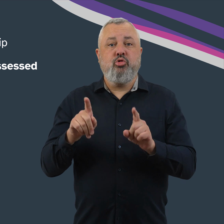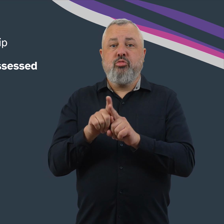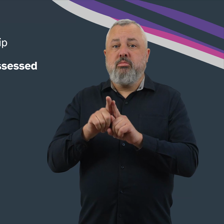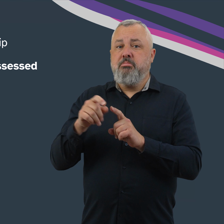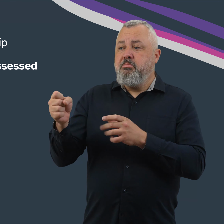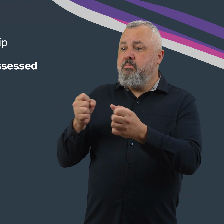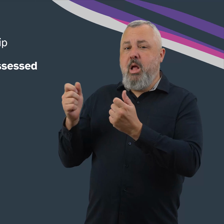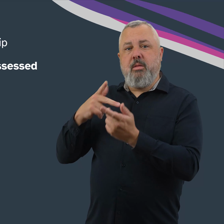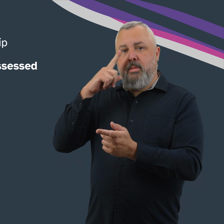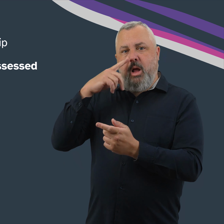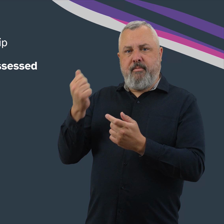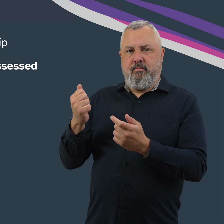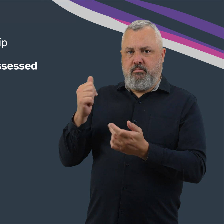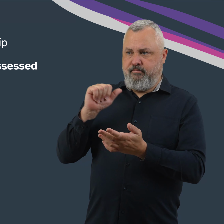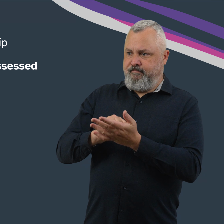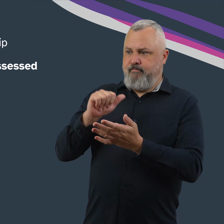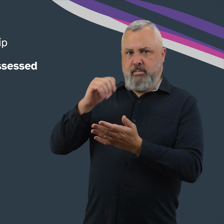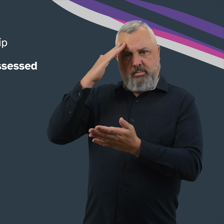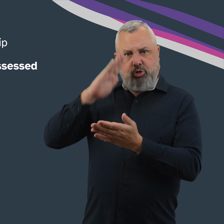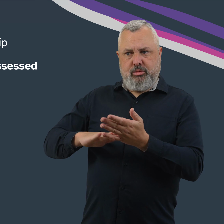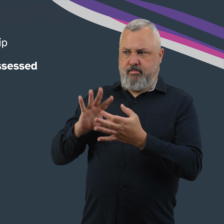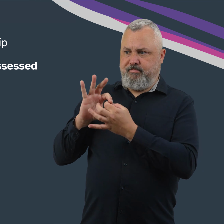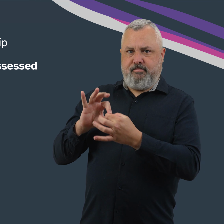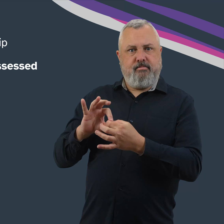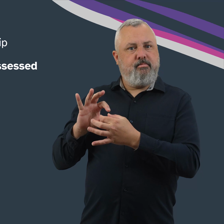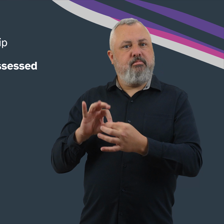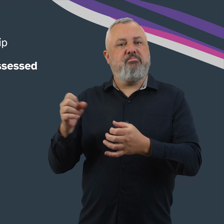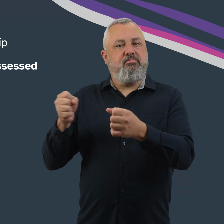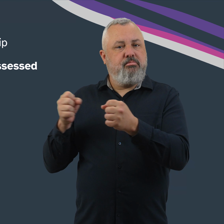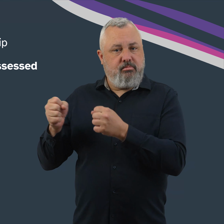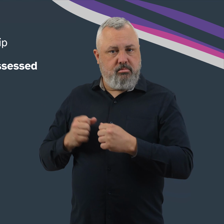may include other people with relevant expertise.